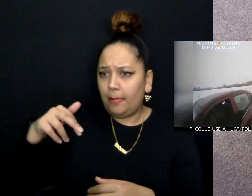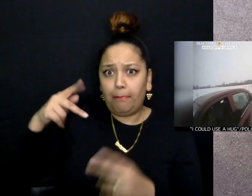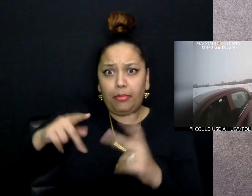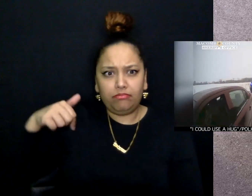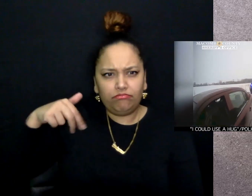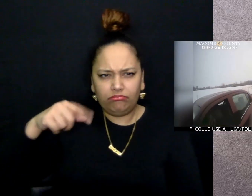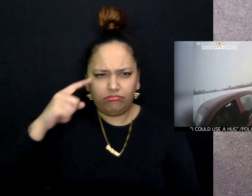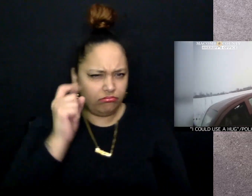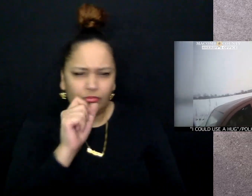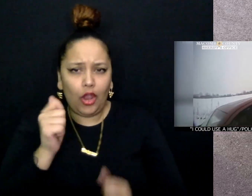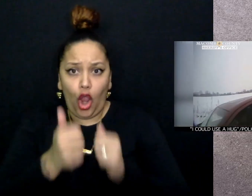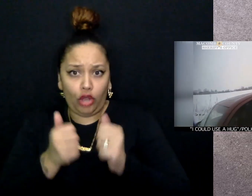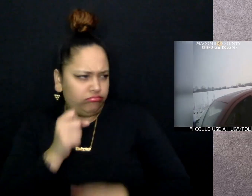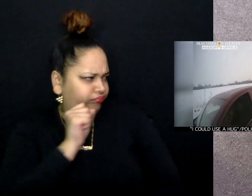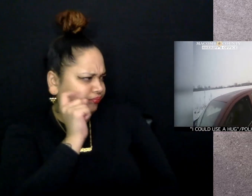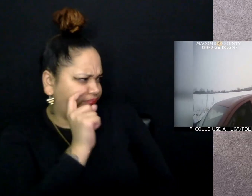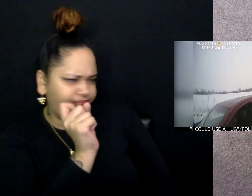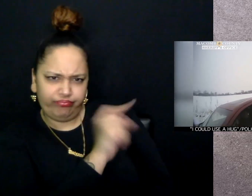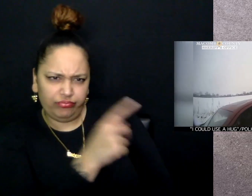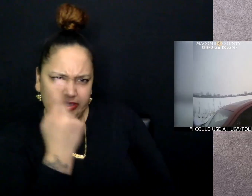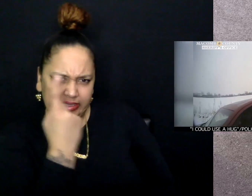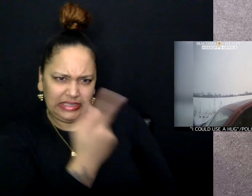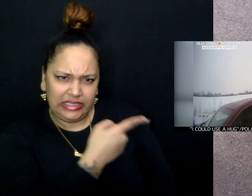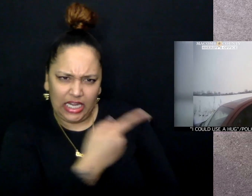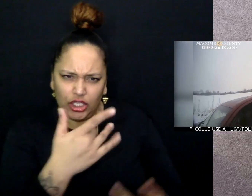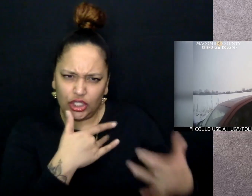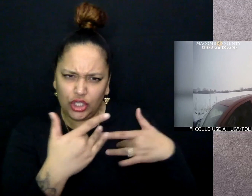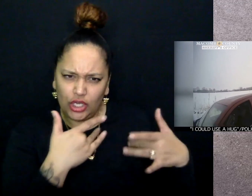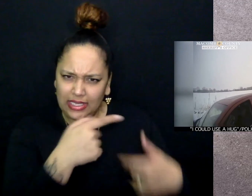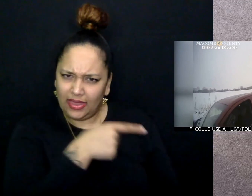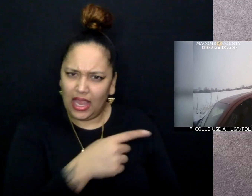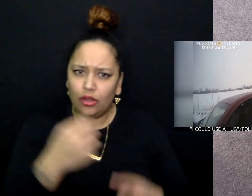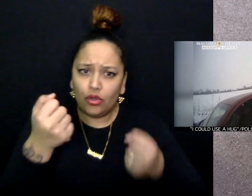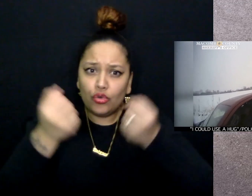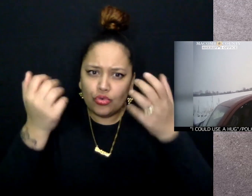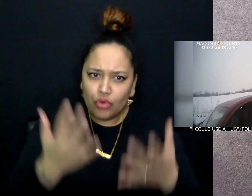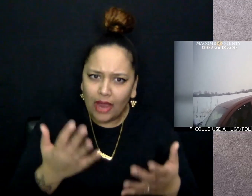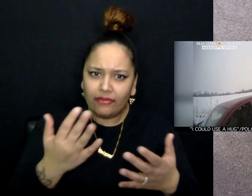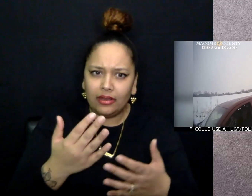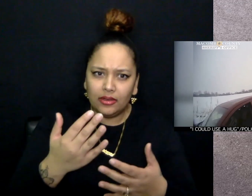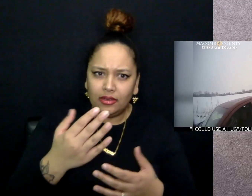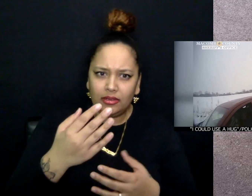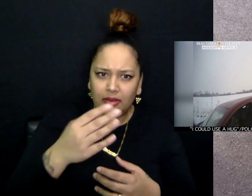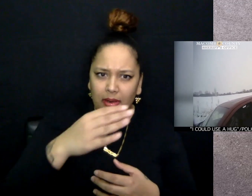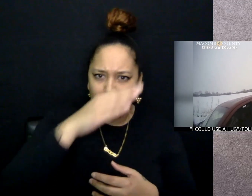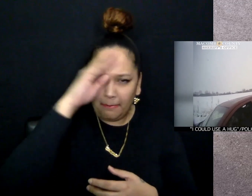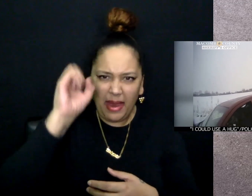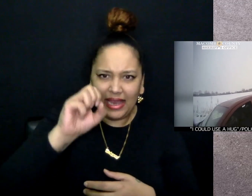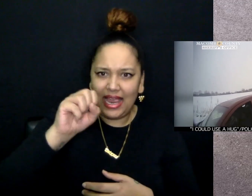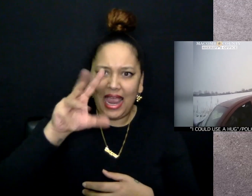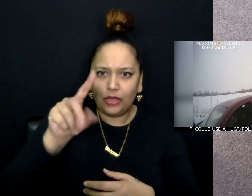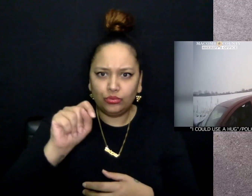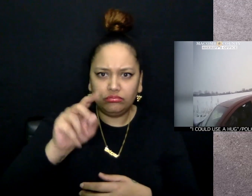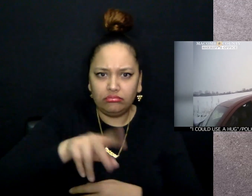Will be adoption ready once they hit six weeks old and weigh at least one and a half pounds.